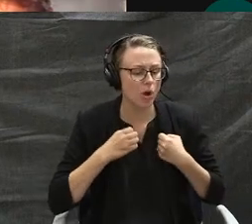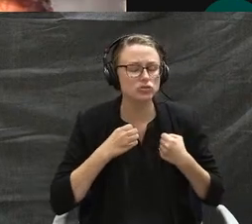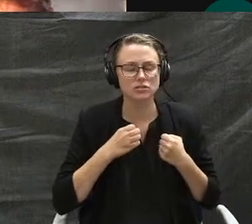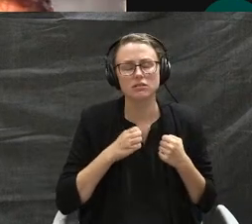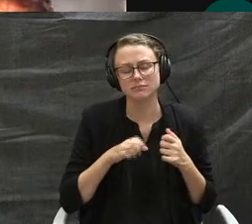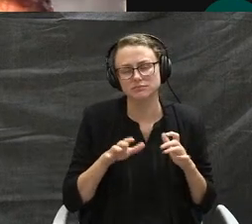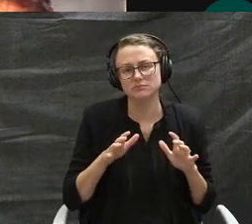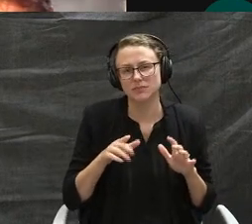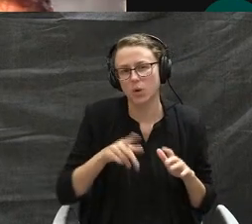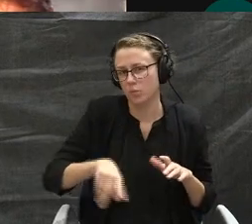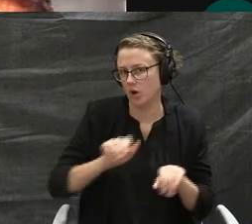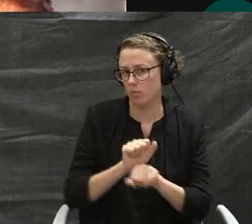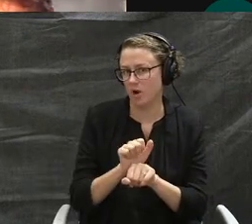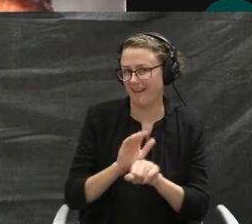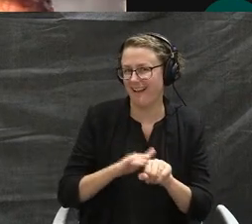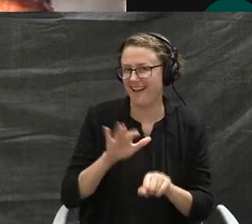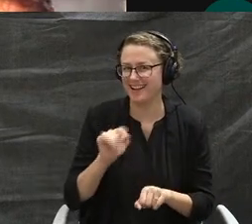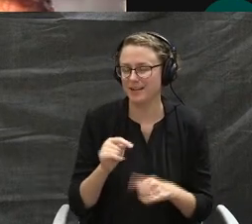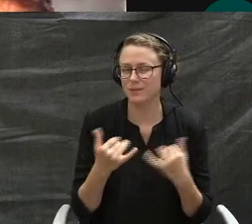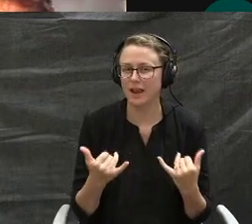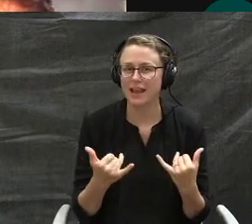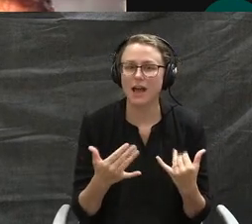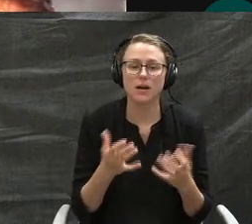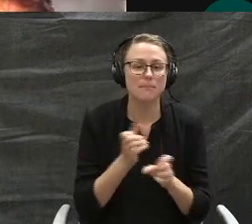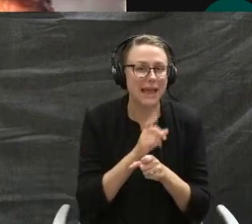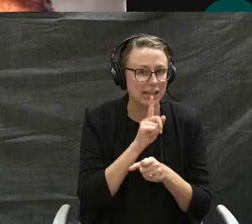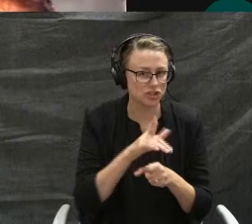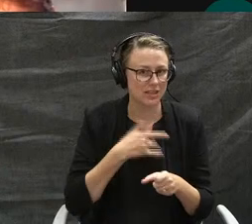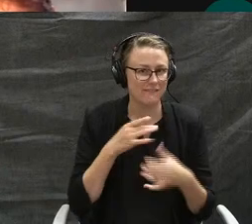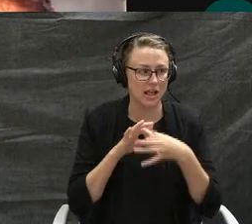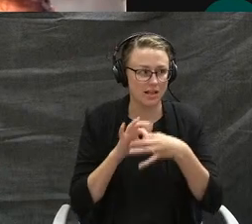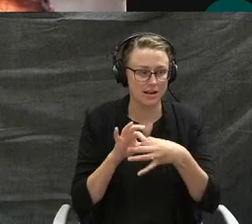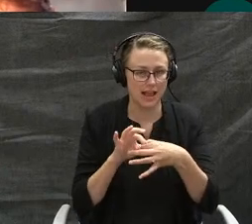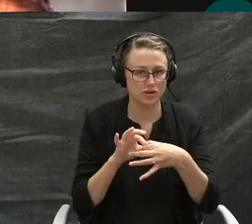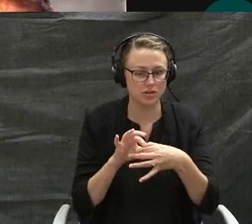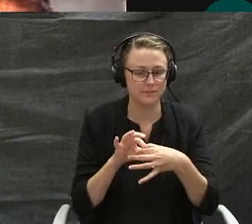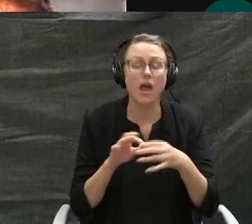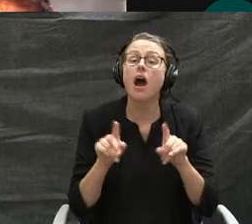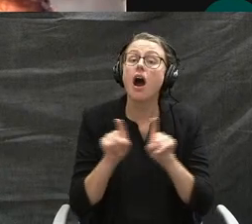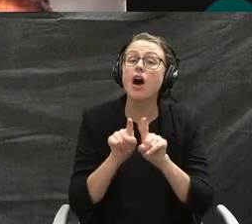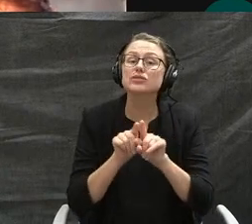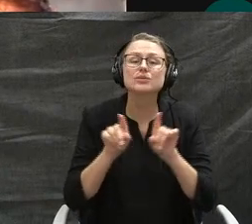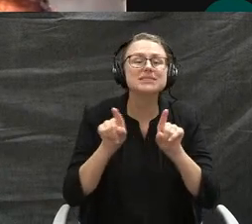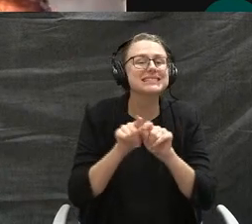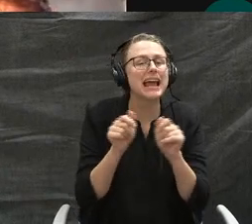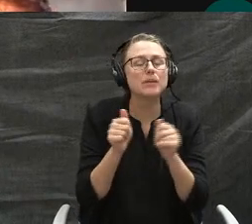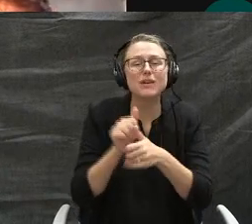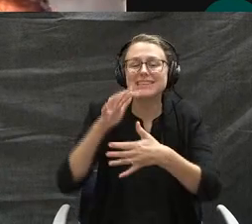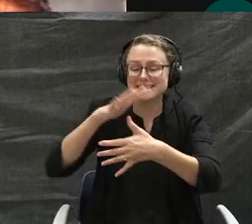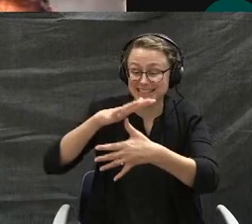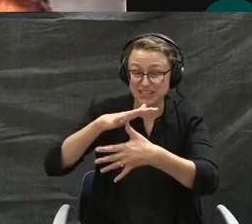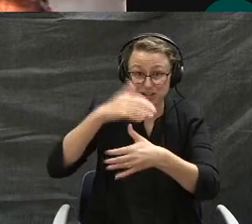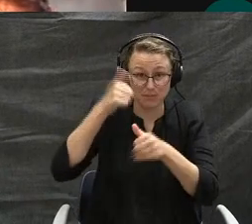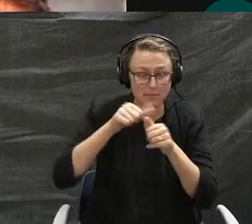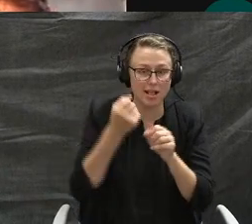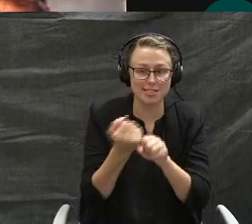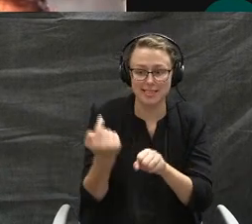sure they feel a connection. and I also would say the same thing with seniors. Last year we worked really hard to make sure